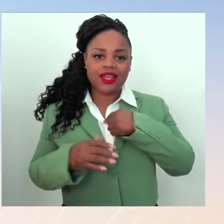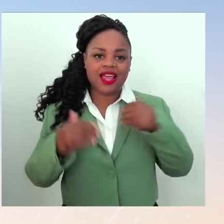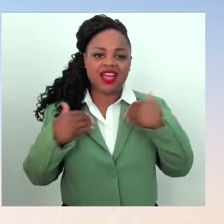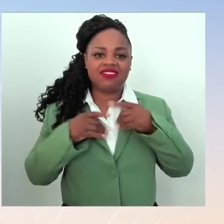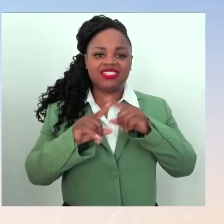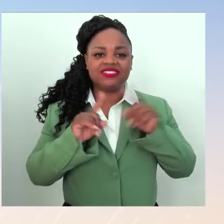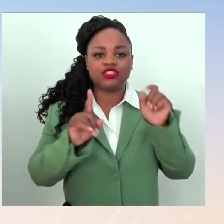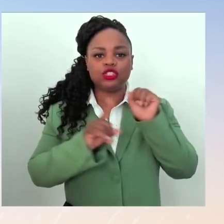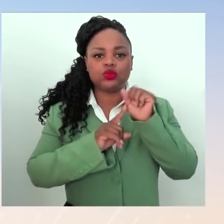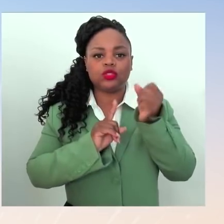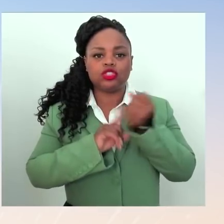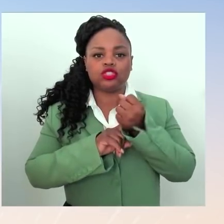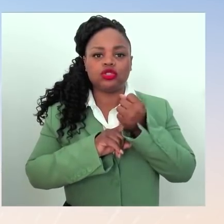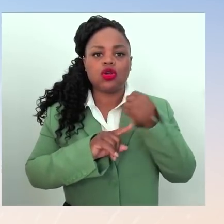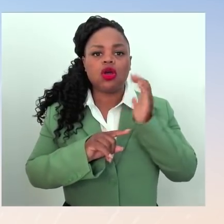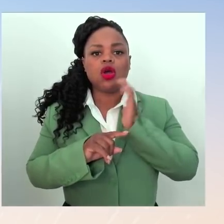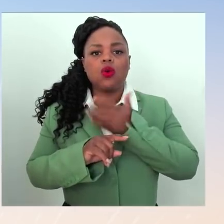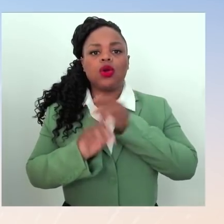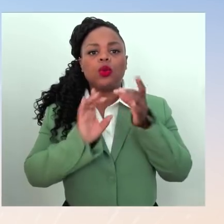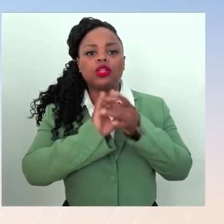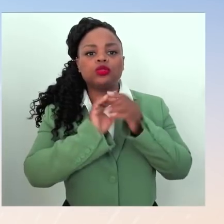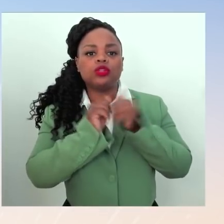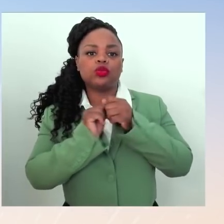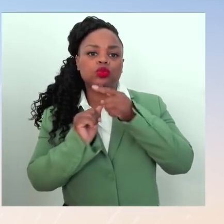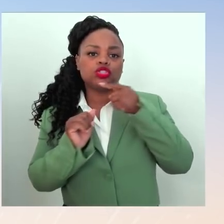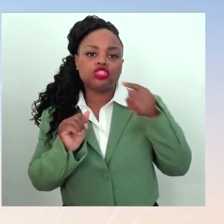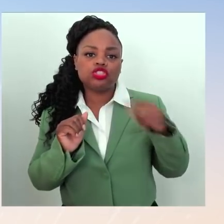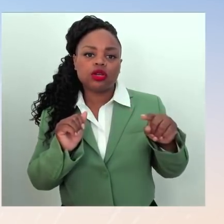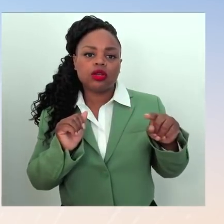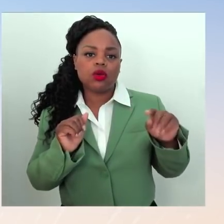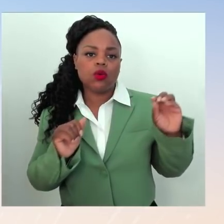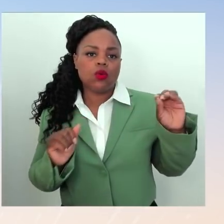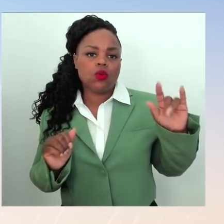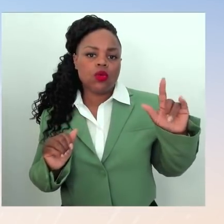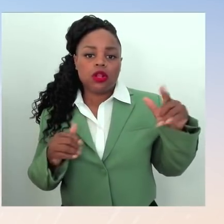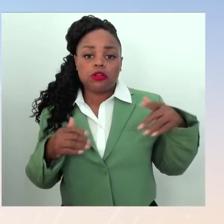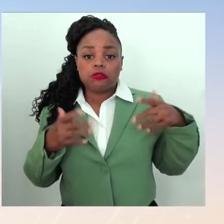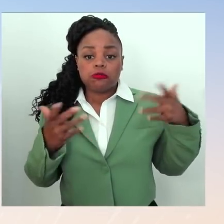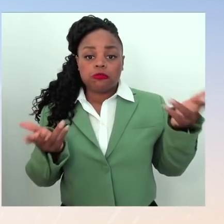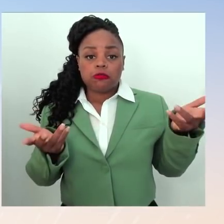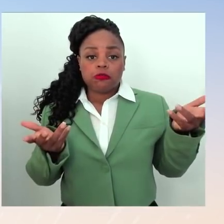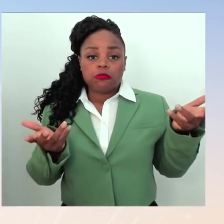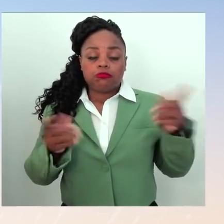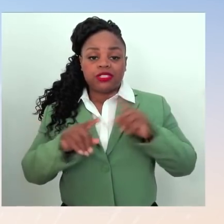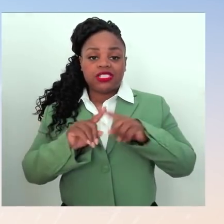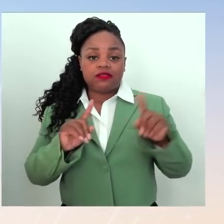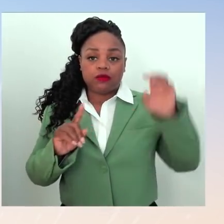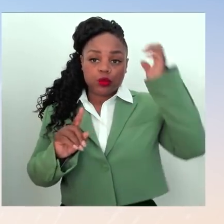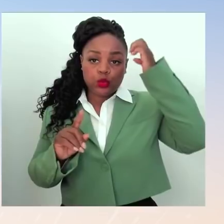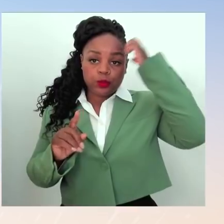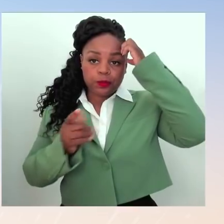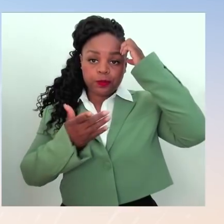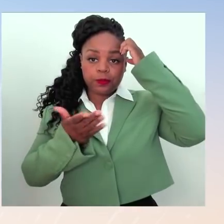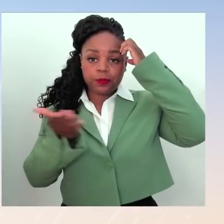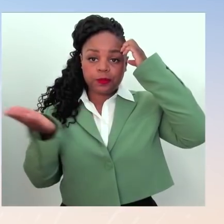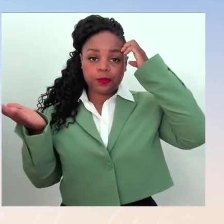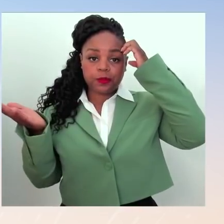because we import such a smaller amount and because we have our own production capabilities and capacities,